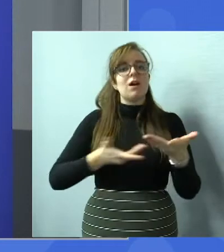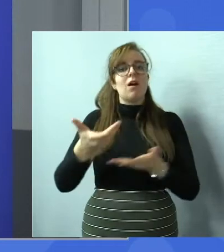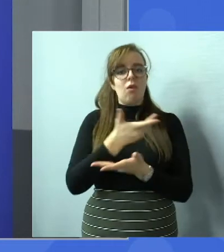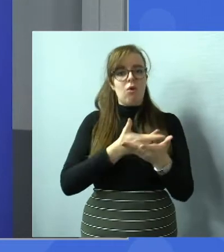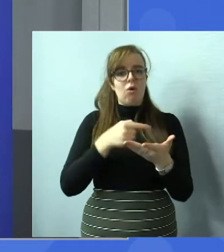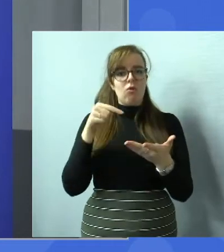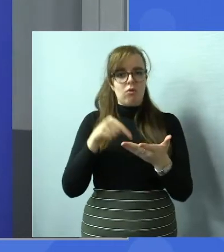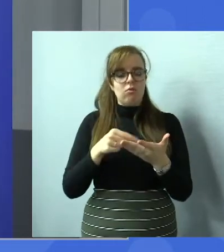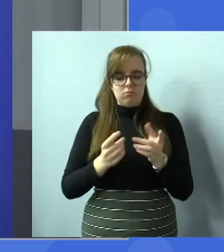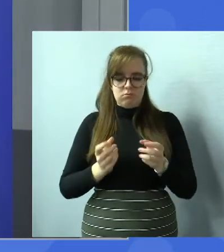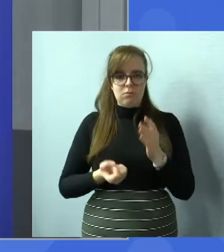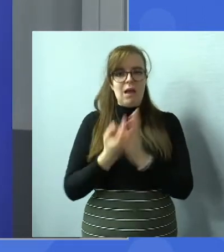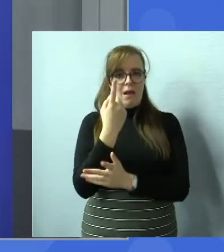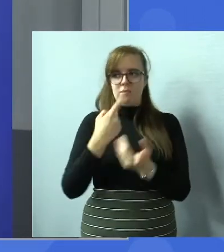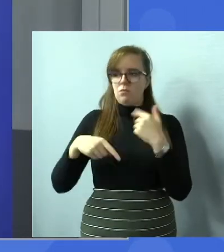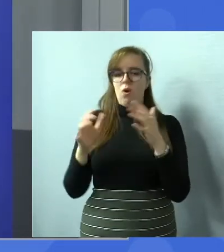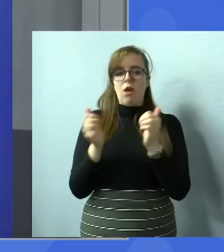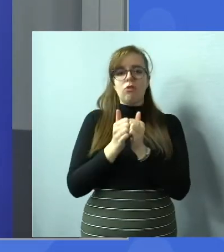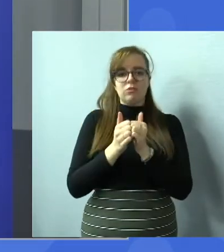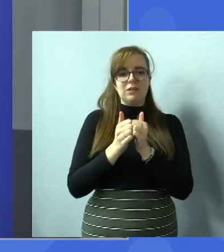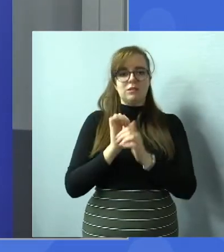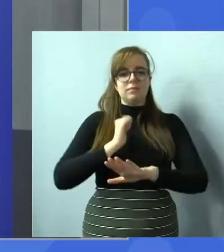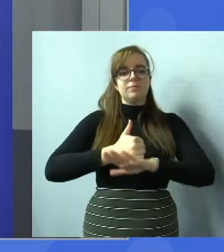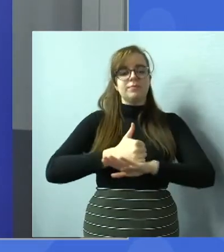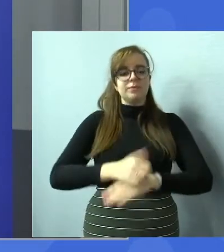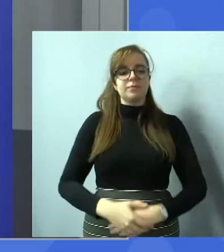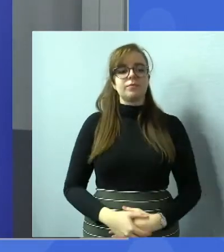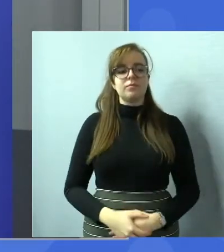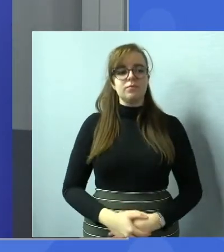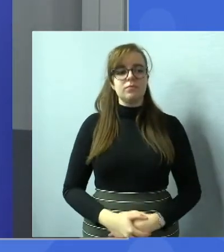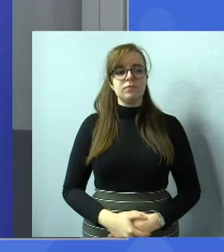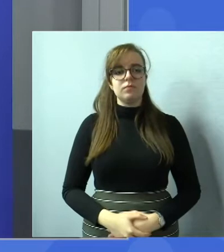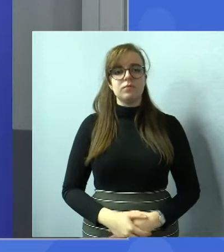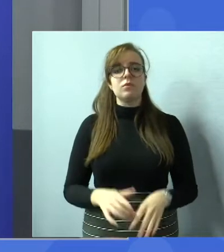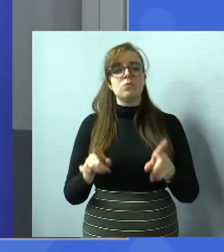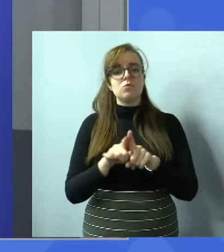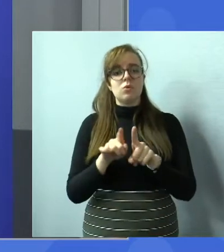the way that we all agreed at the outset I would also urge you to keep mobile